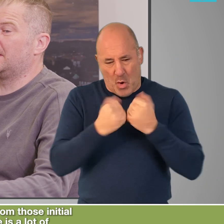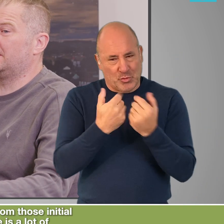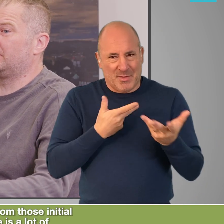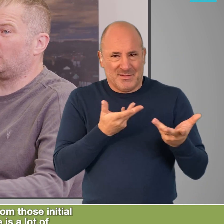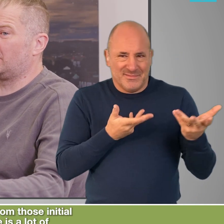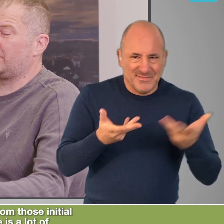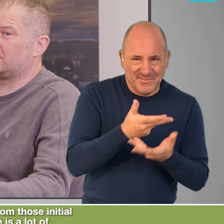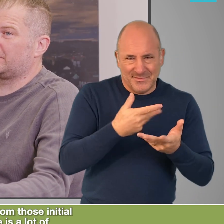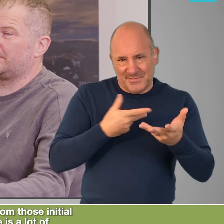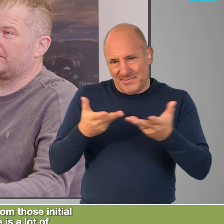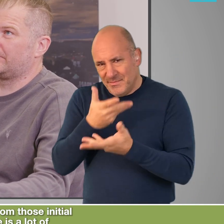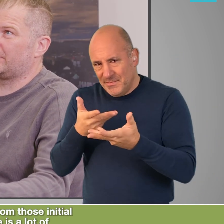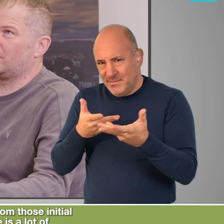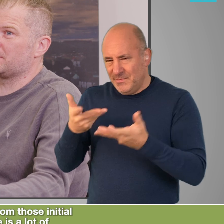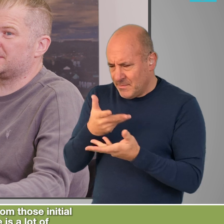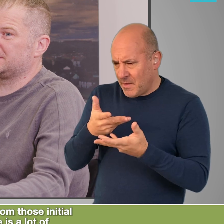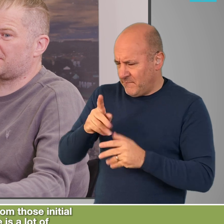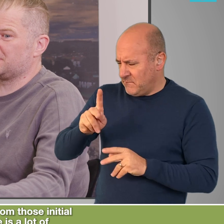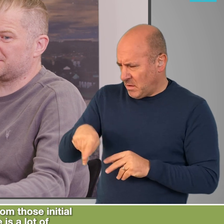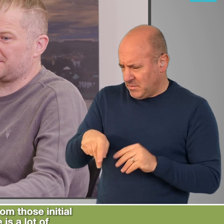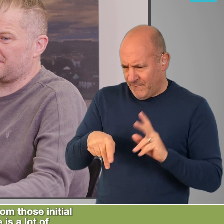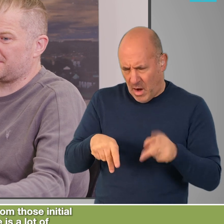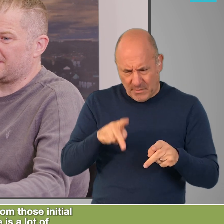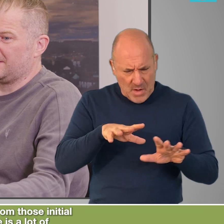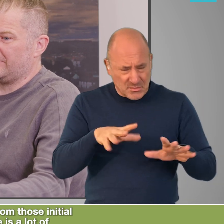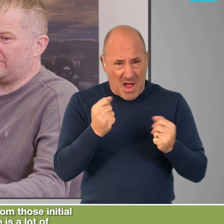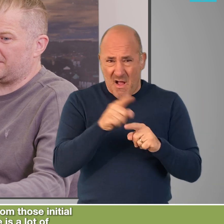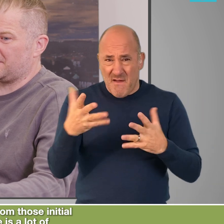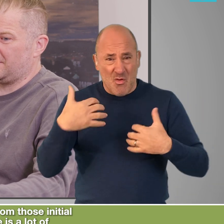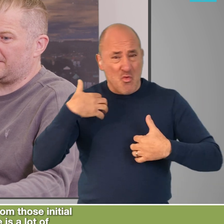And what we've found from those initial discussions is there is a lot of